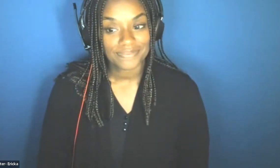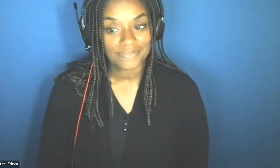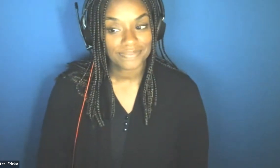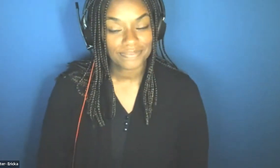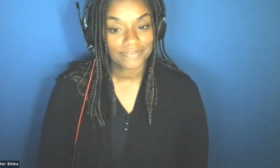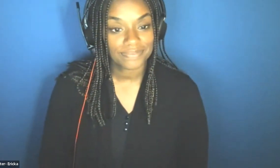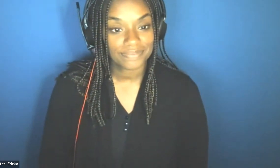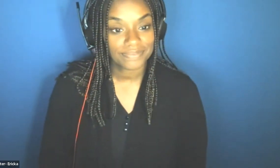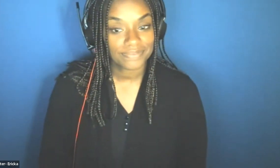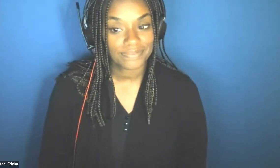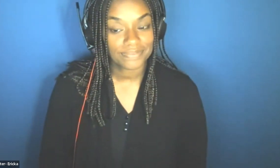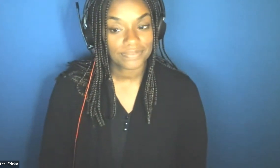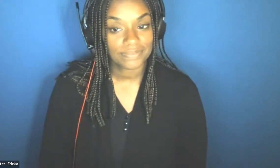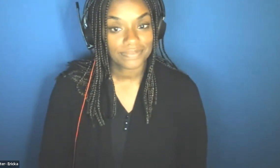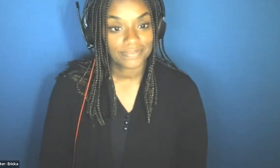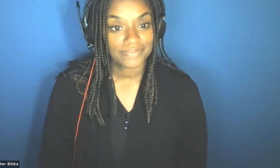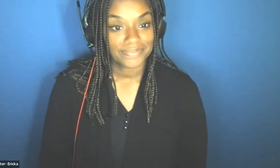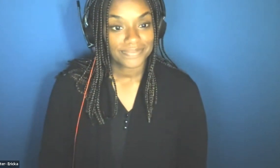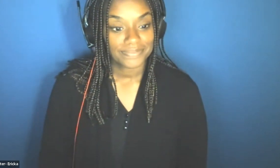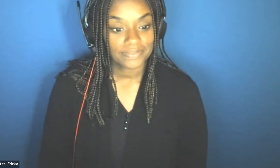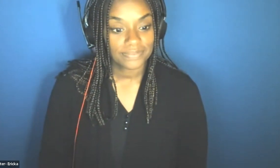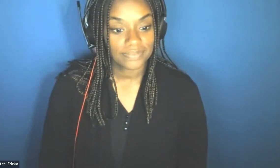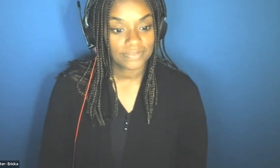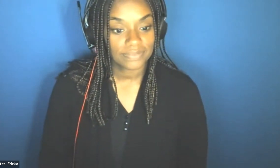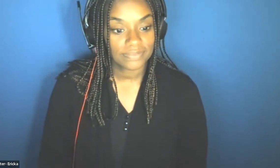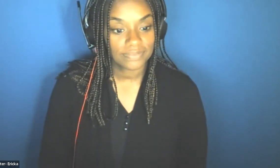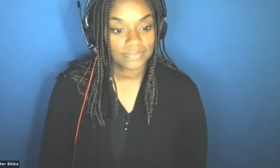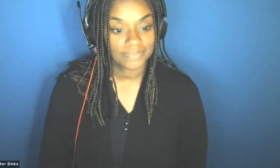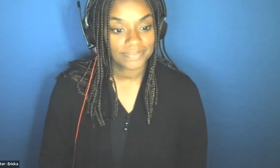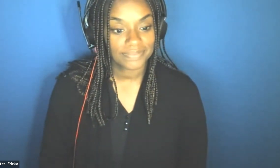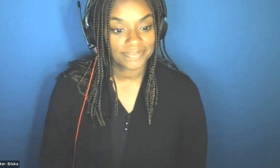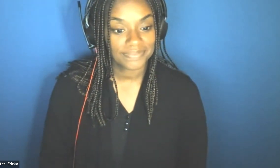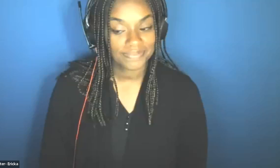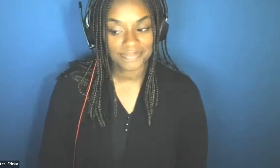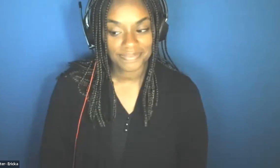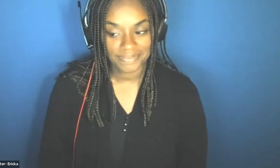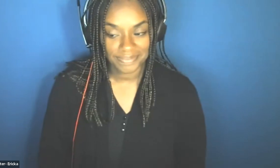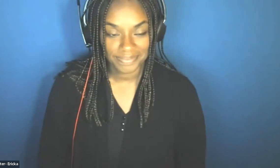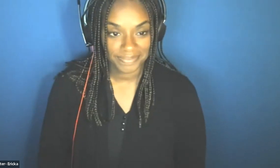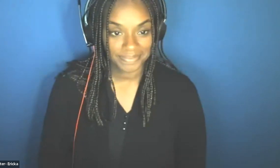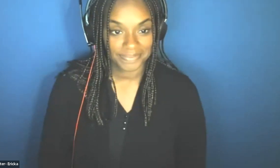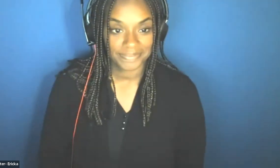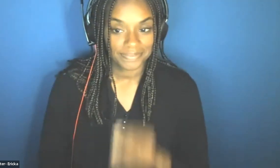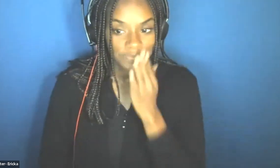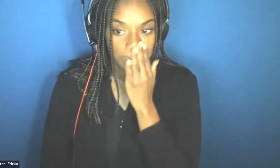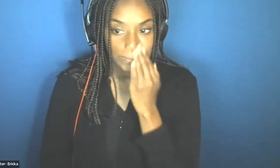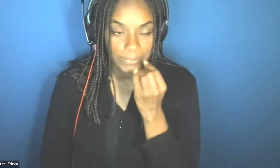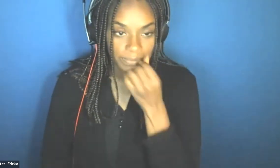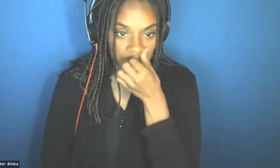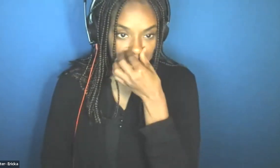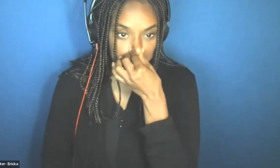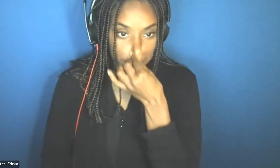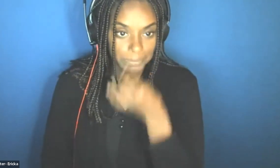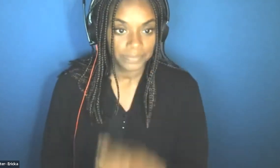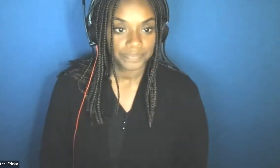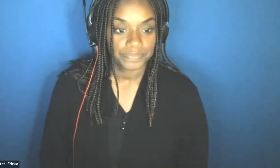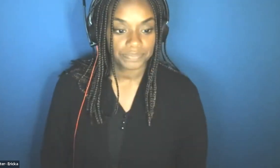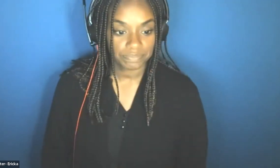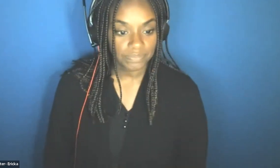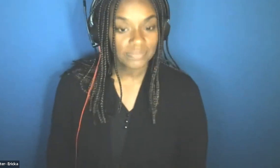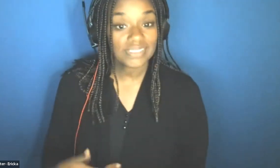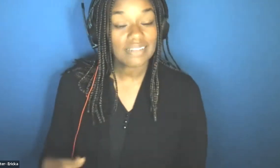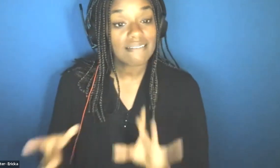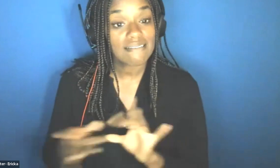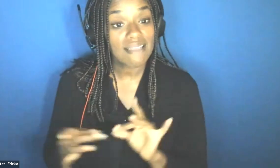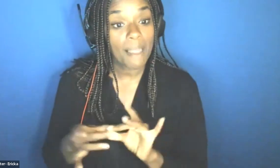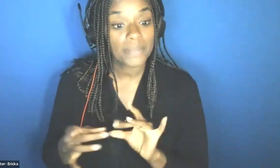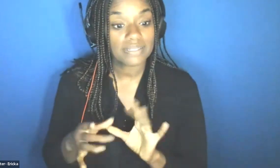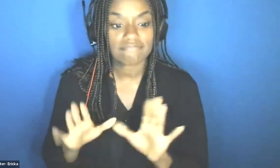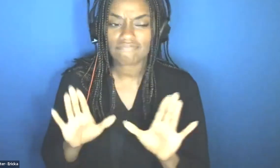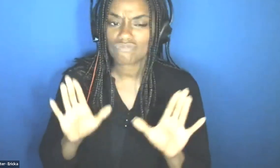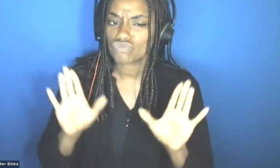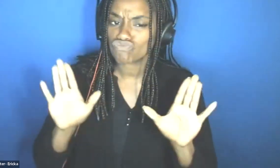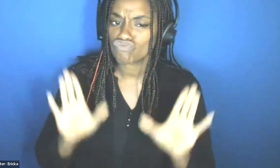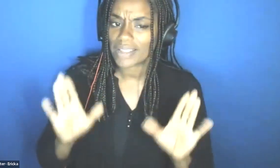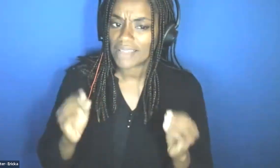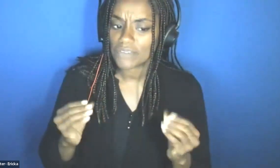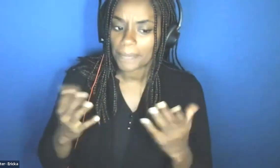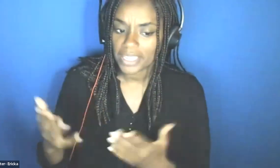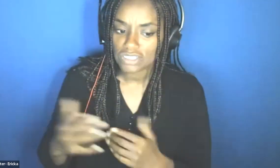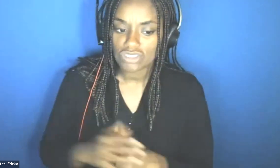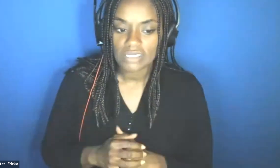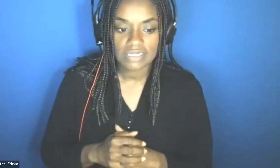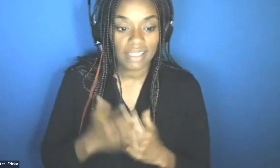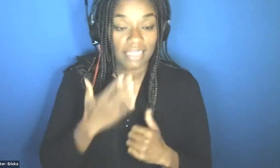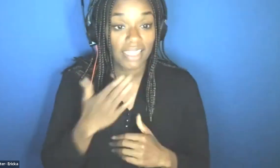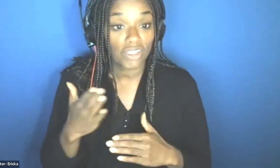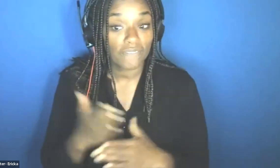And I'm glad you are in the audience.